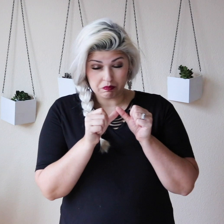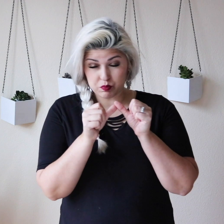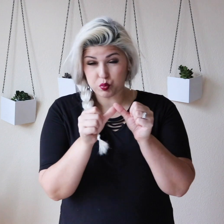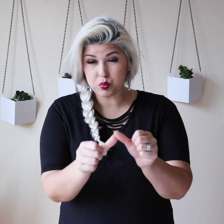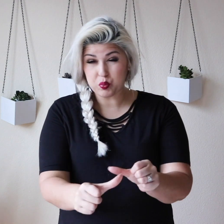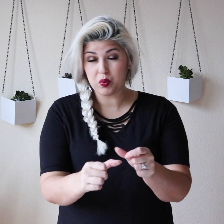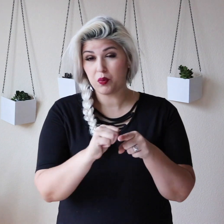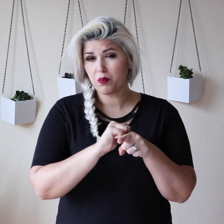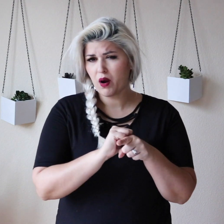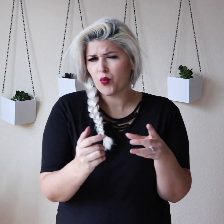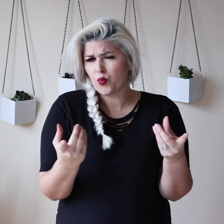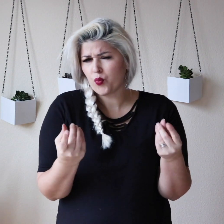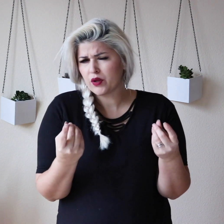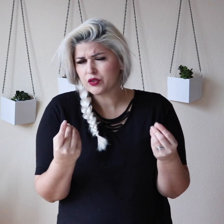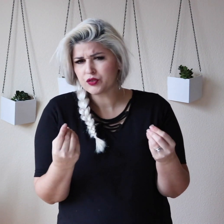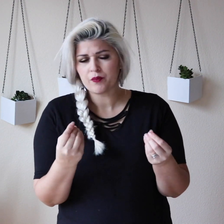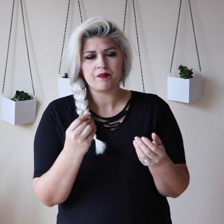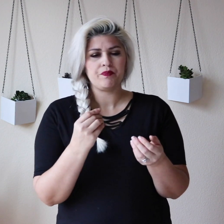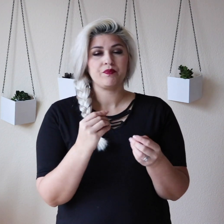If you want to continue practicing today,